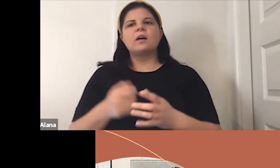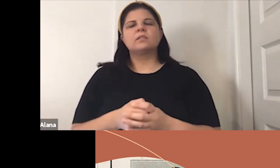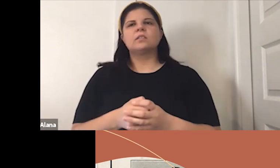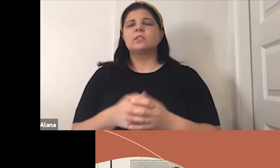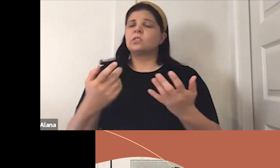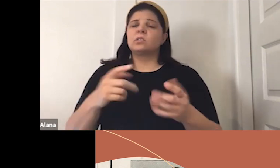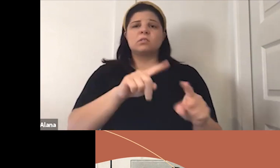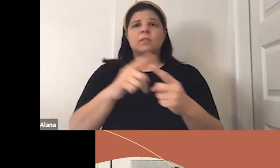differences.